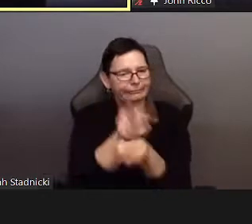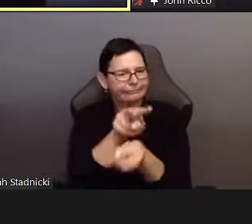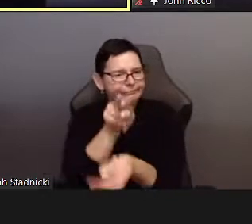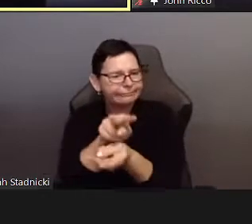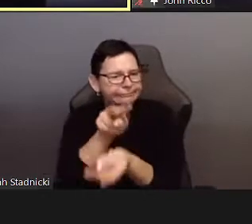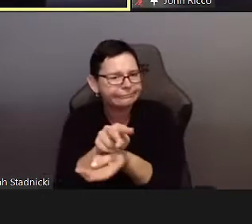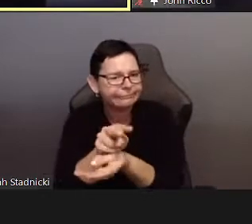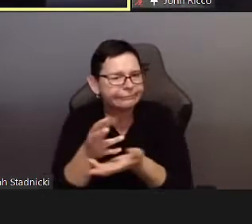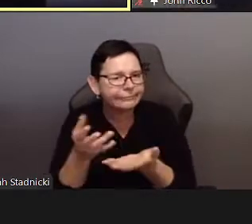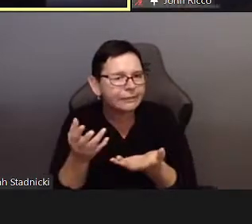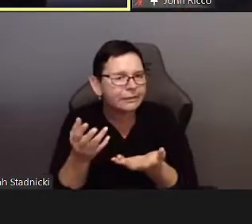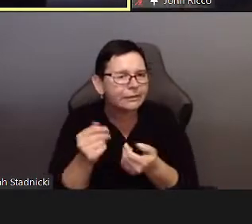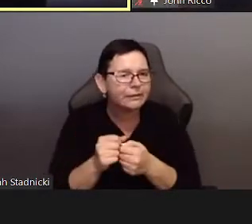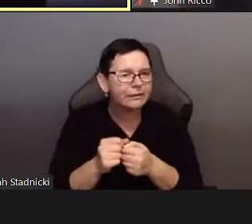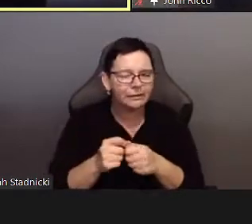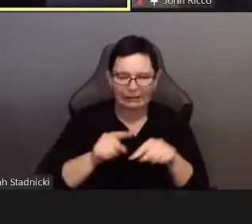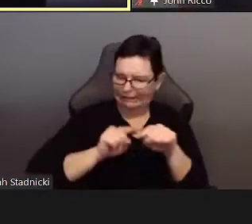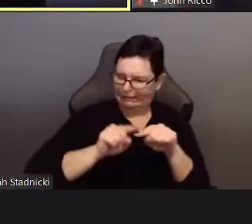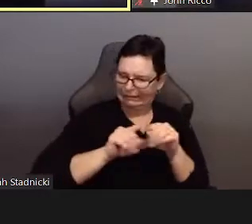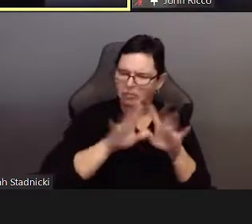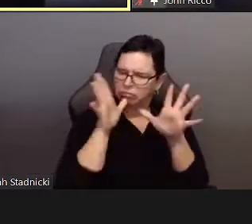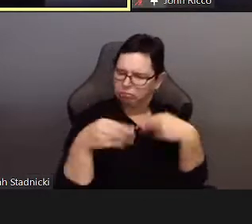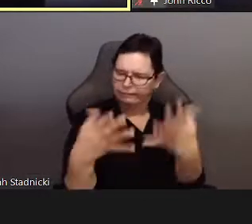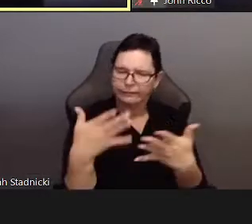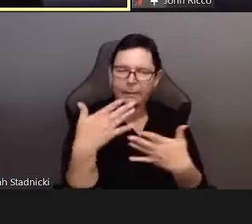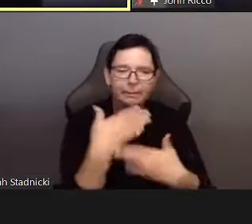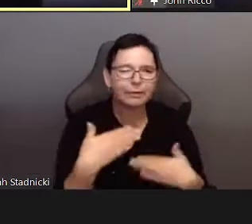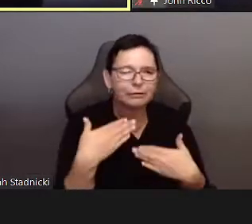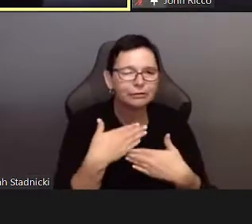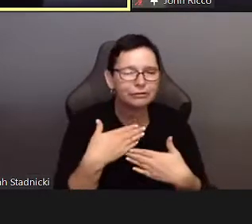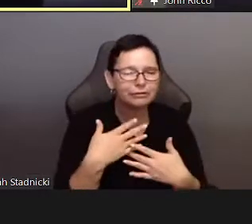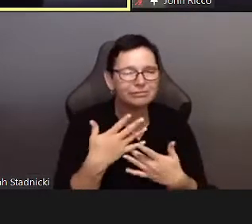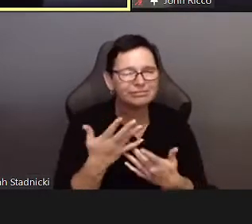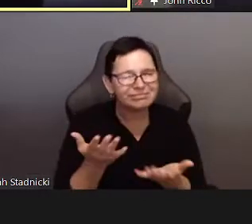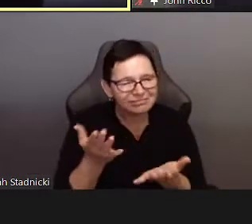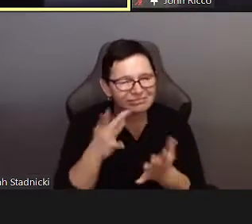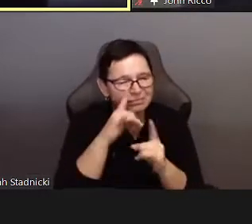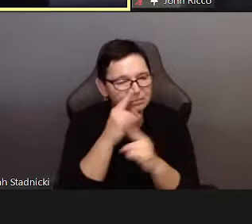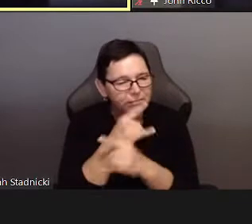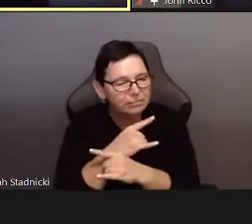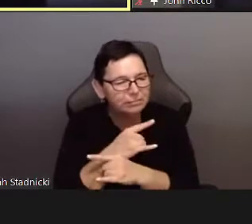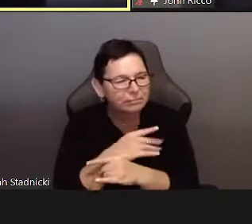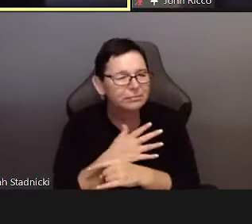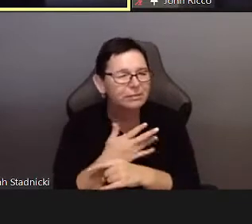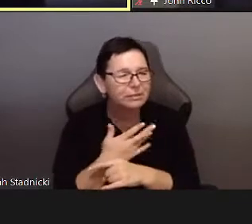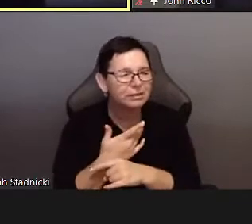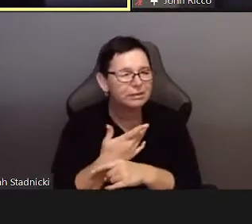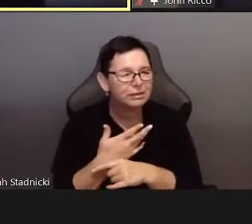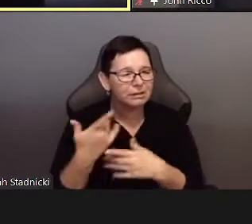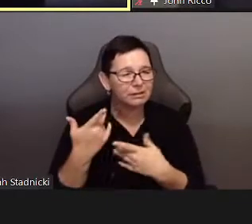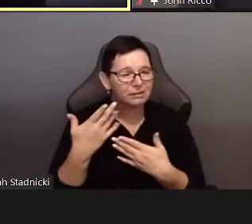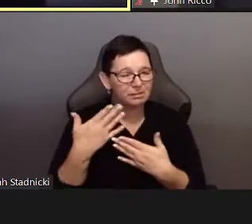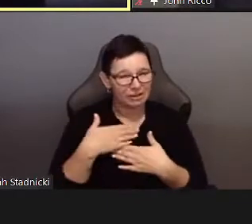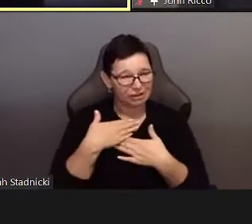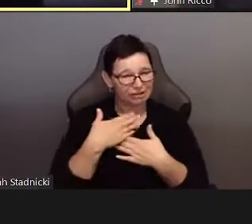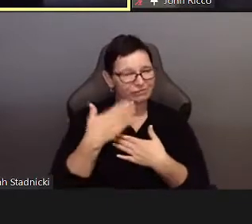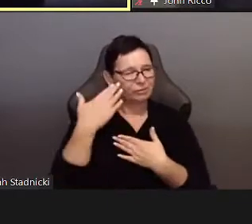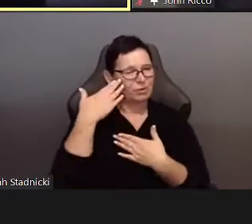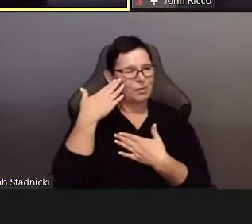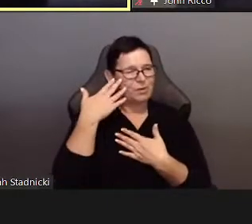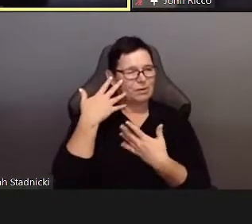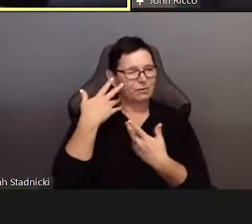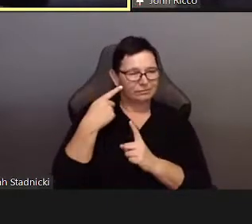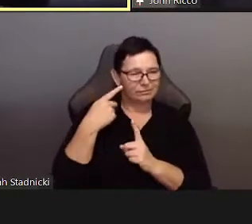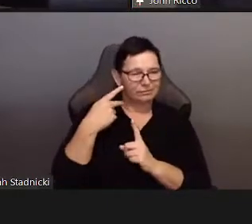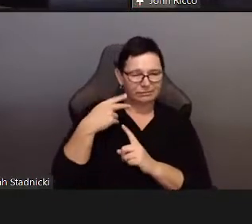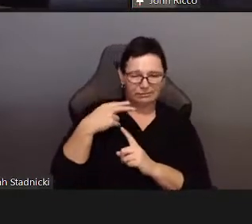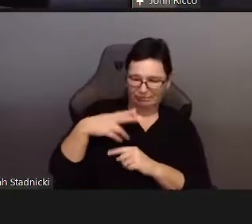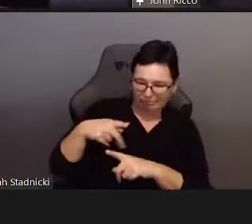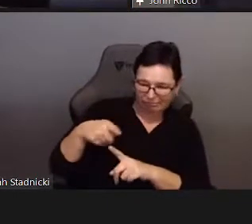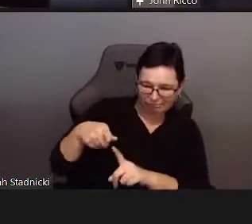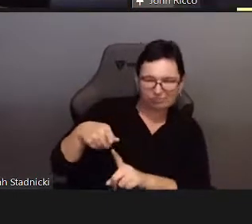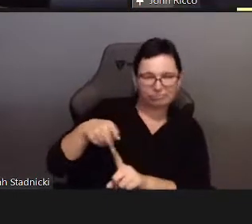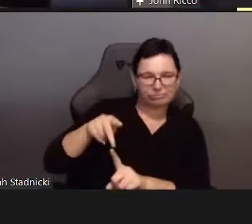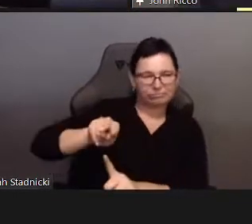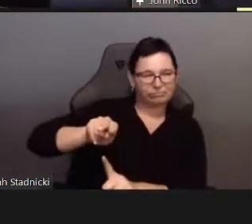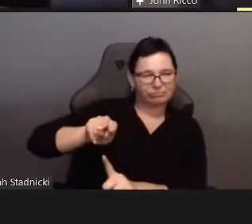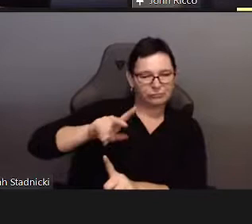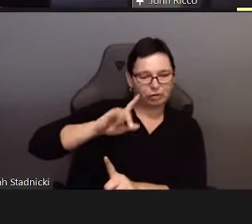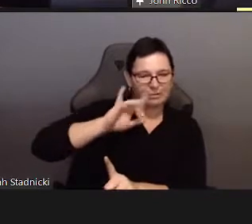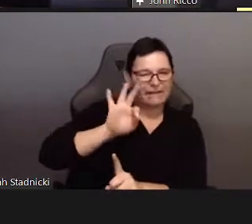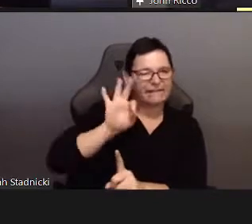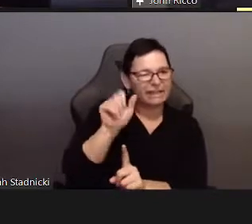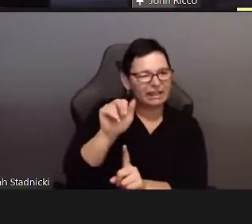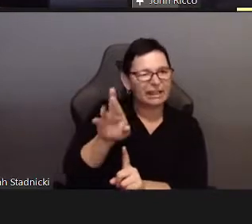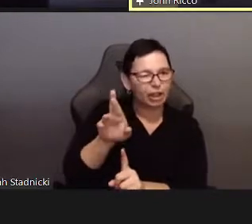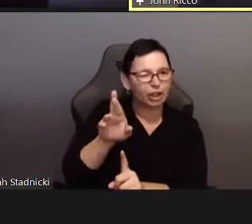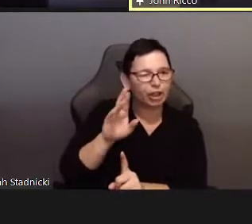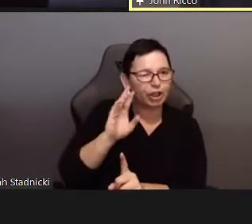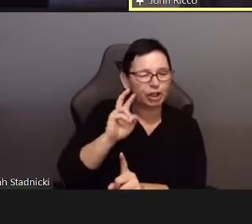With calls for abstinence for being alone, for taking pleasure knitting instead of fucking.